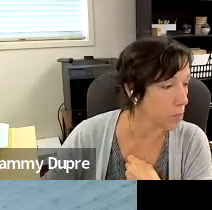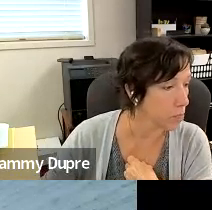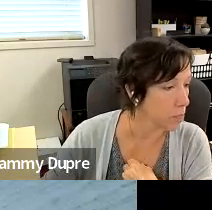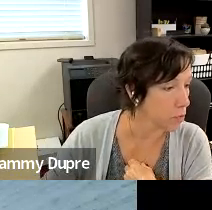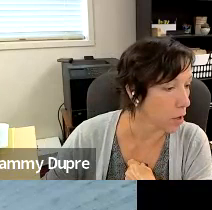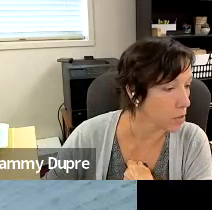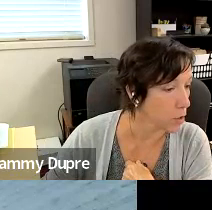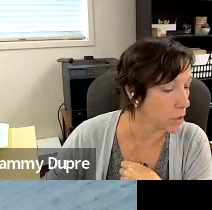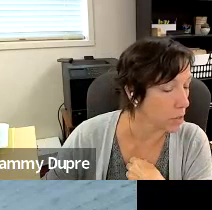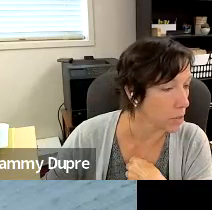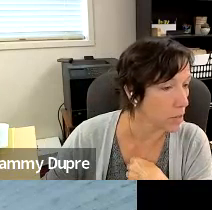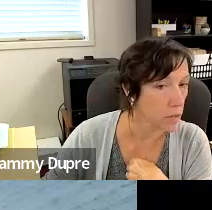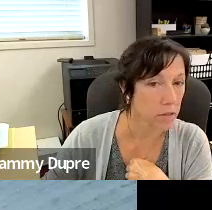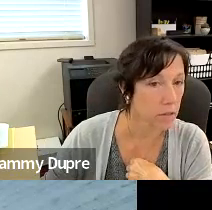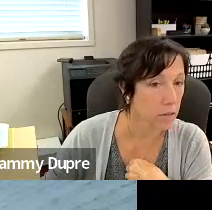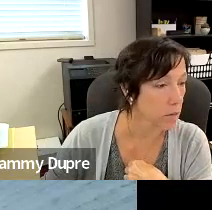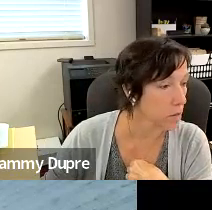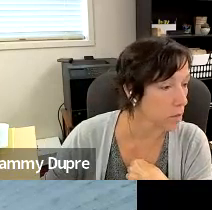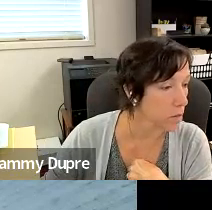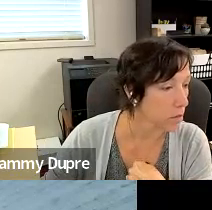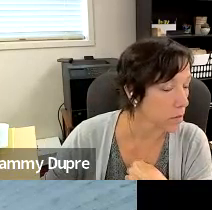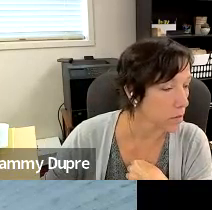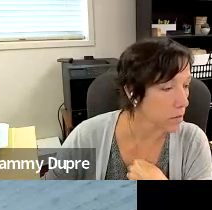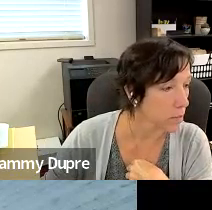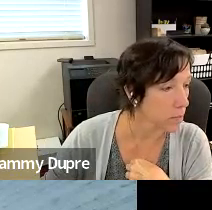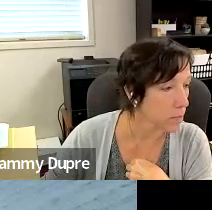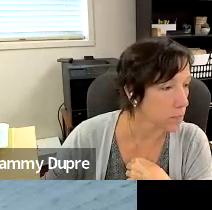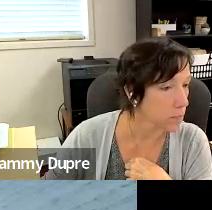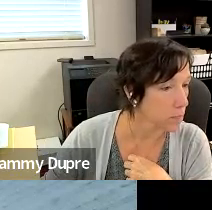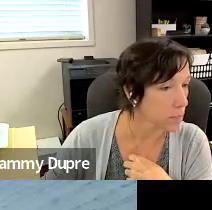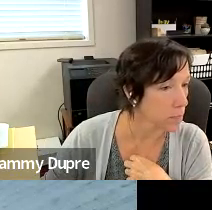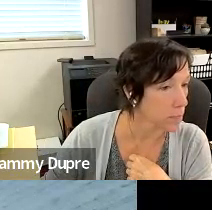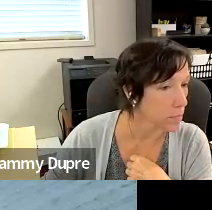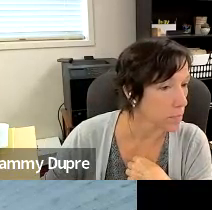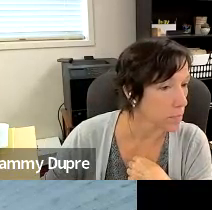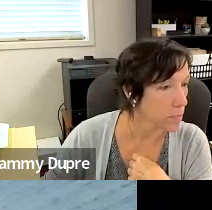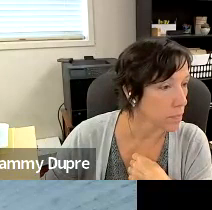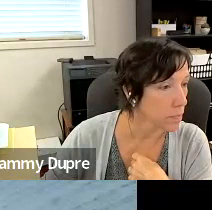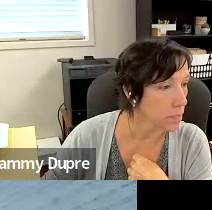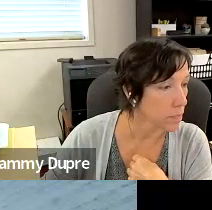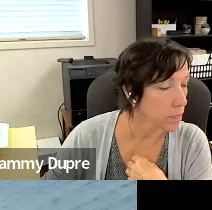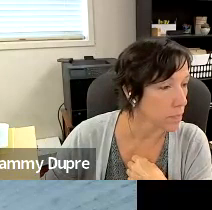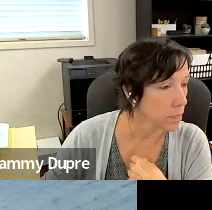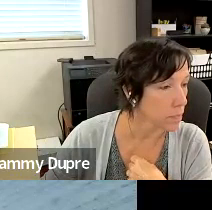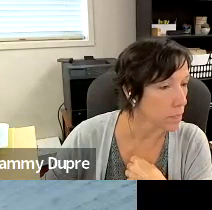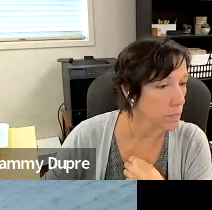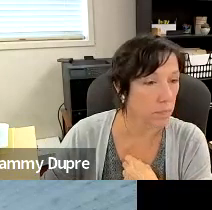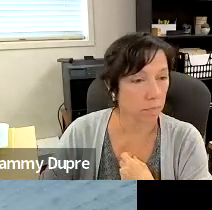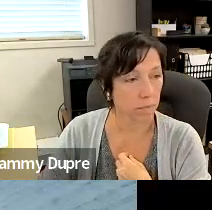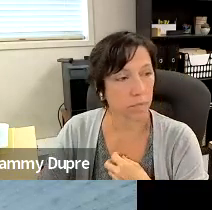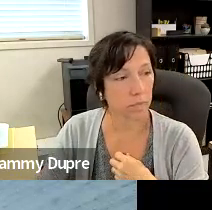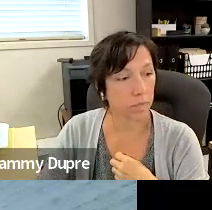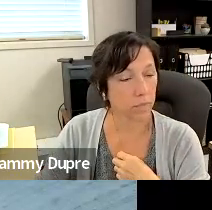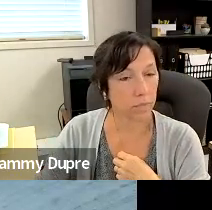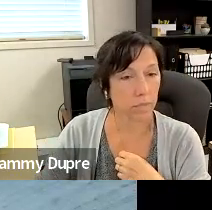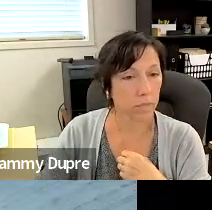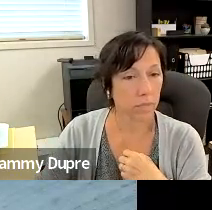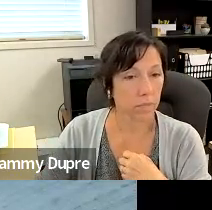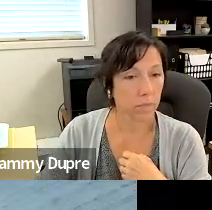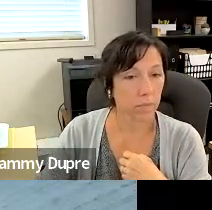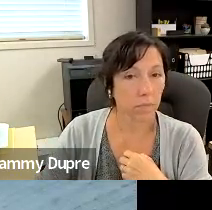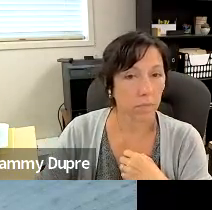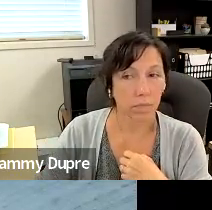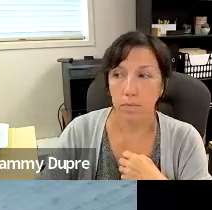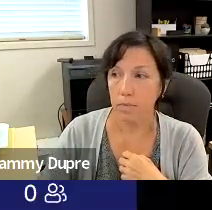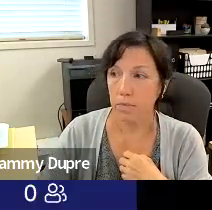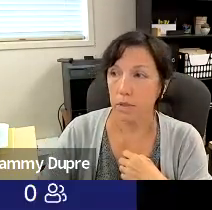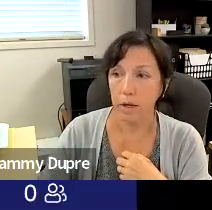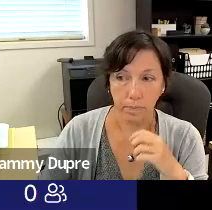Few more minutes before I started.